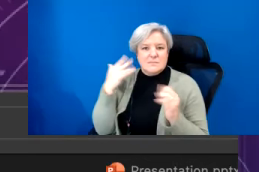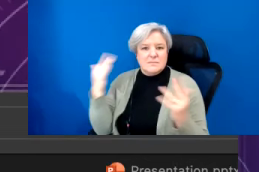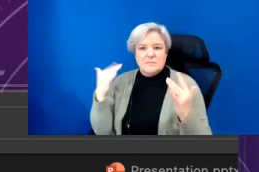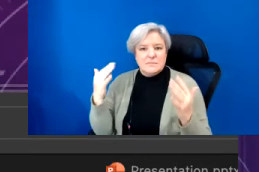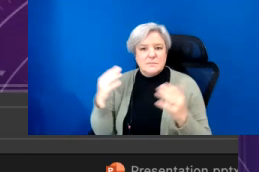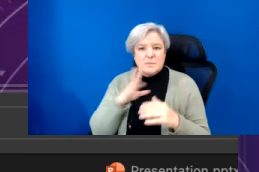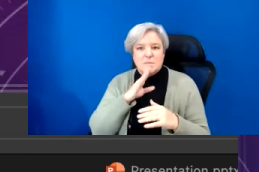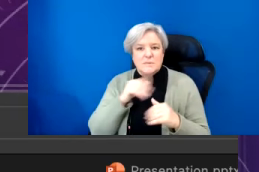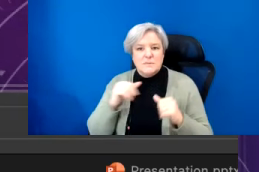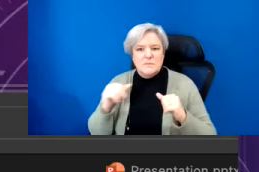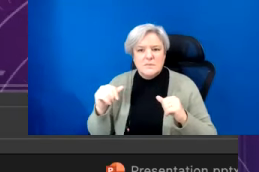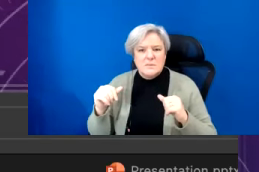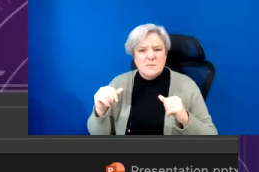in your course.